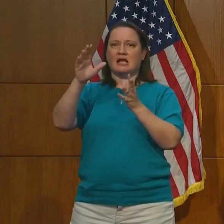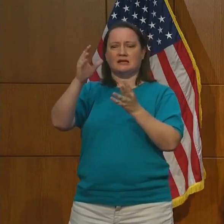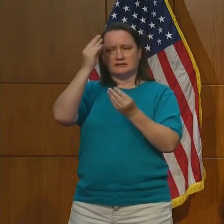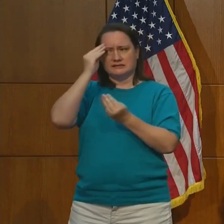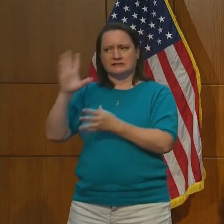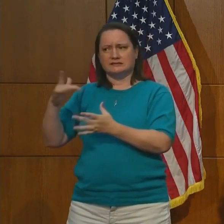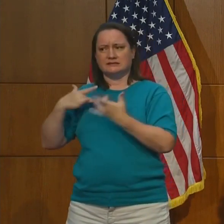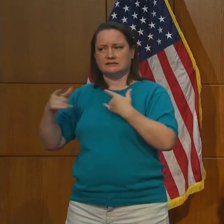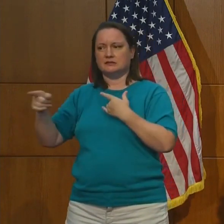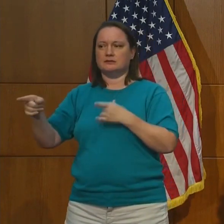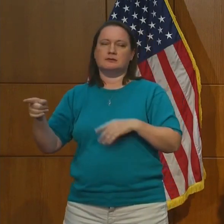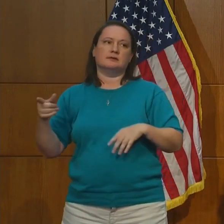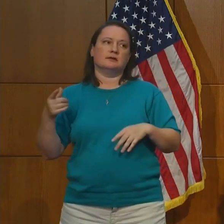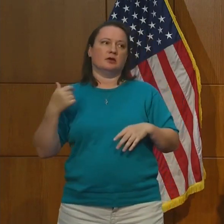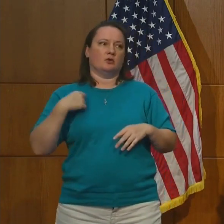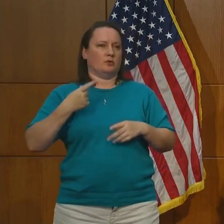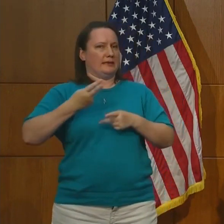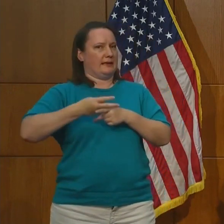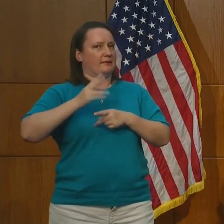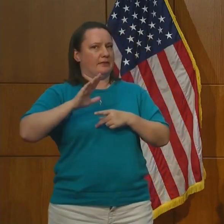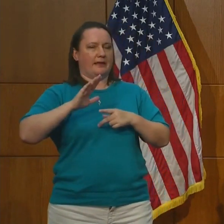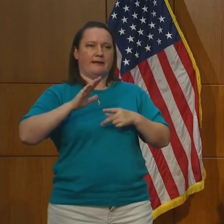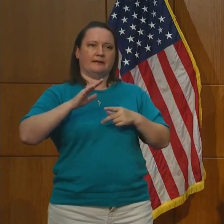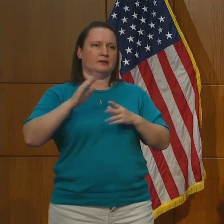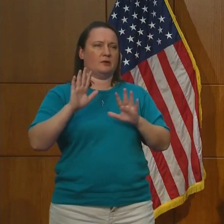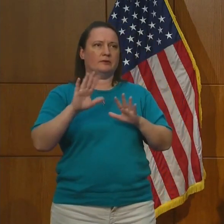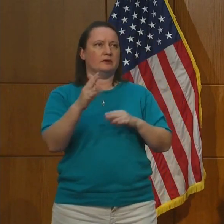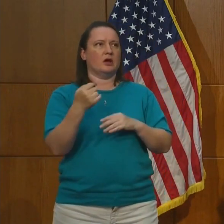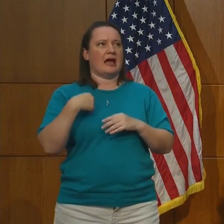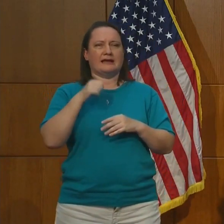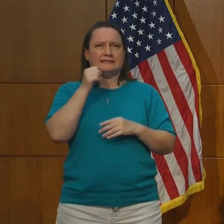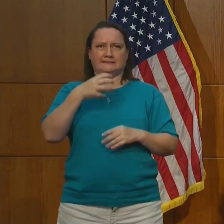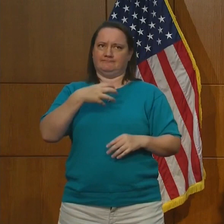GETTING ACCORDING. YOUR FROM THE GOVERNMENT. I WE WERE.